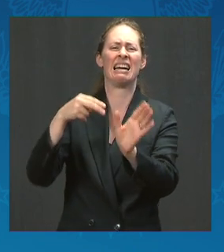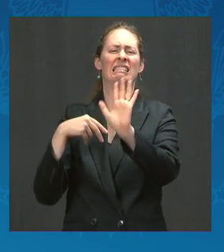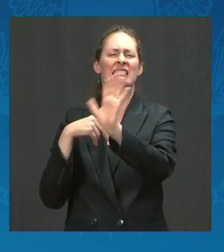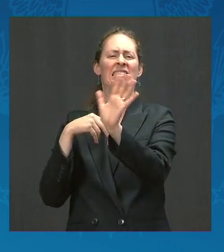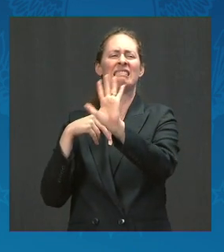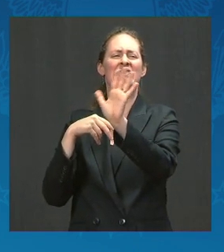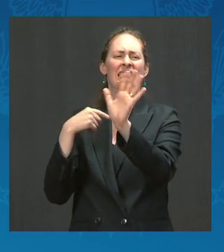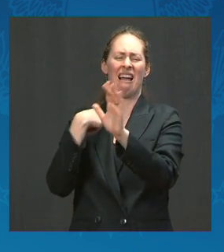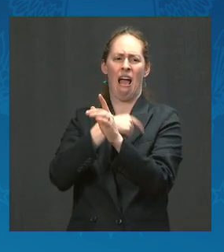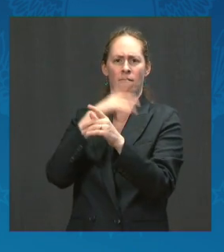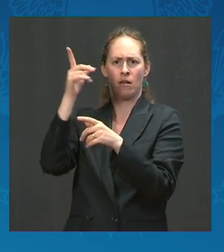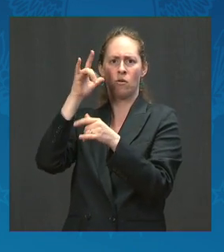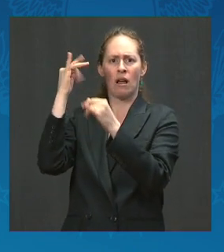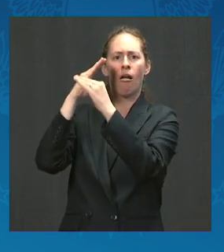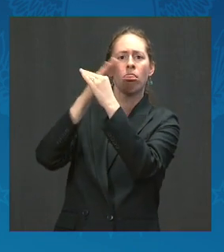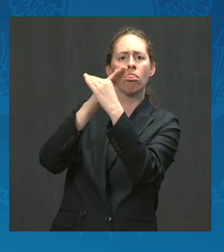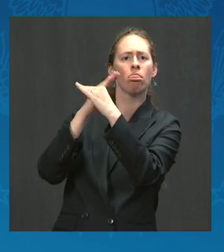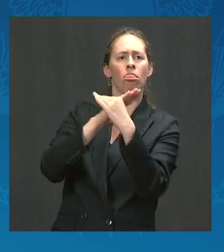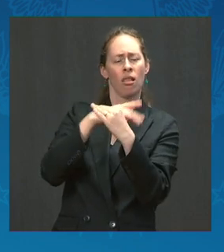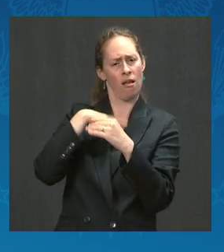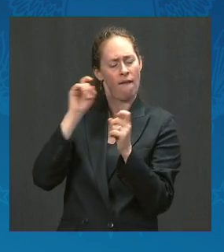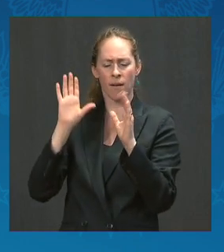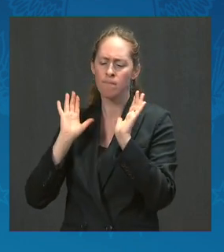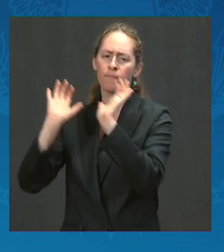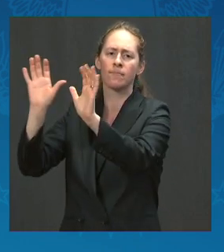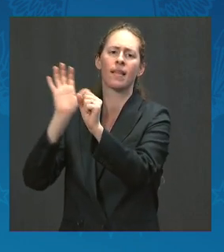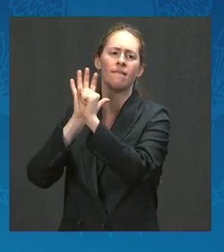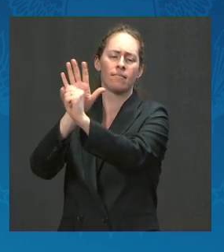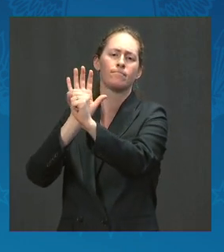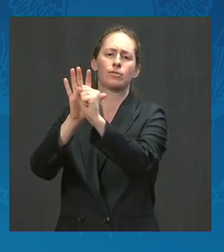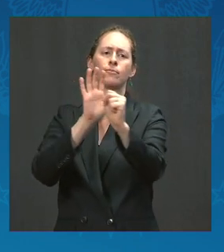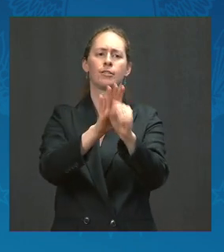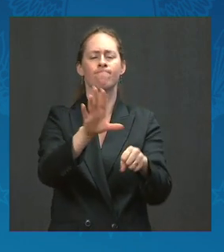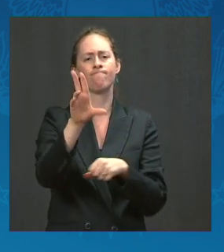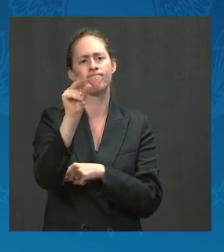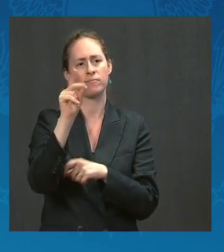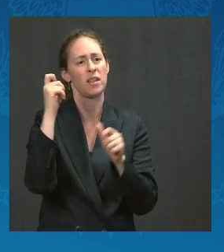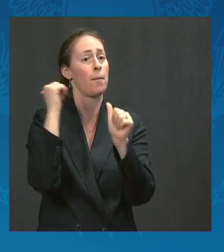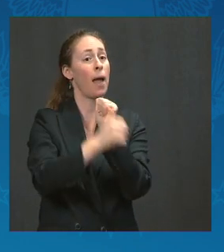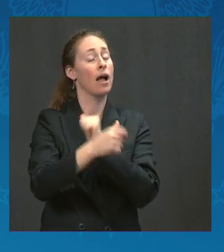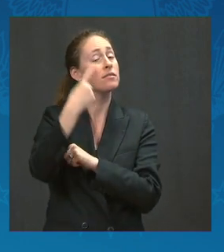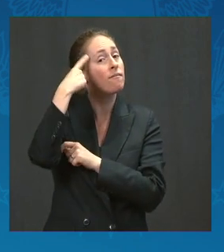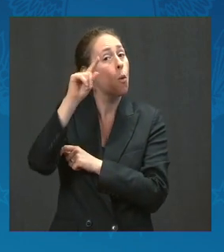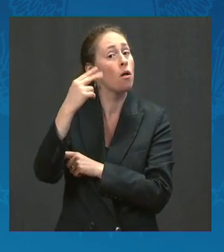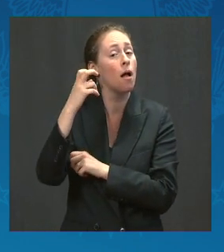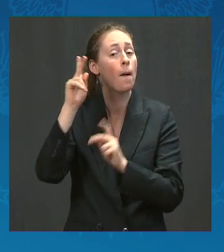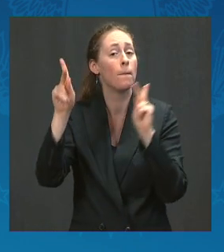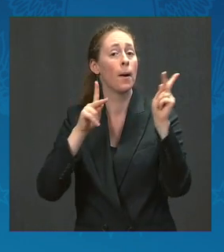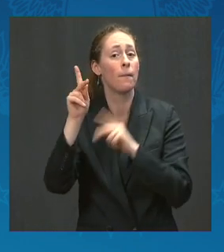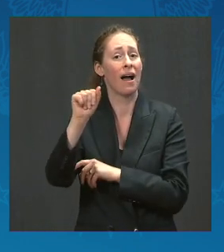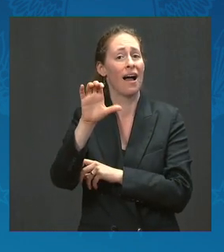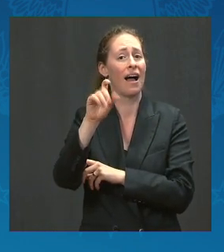We must fight to pass the For the People Act, which would create national voting standards,